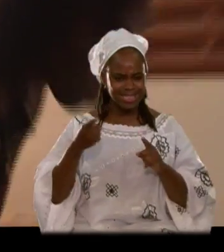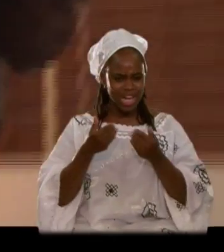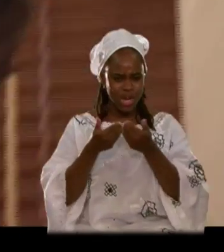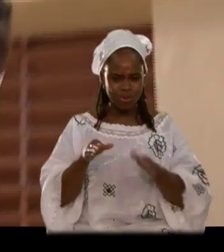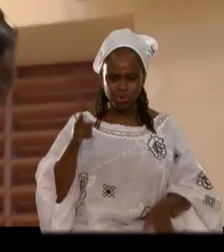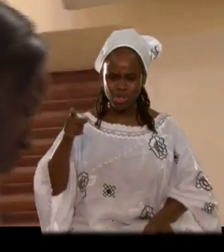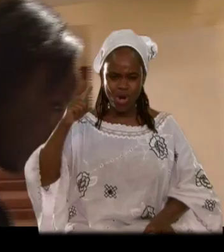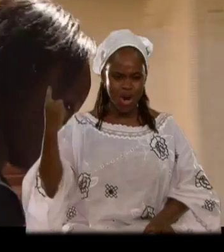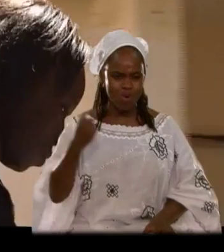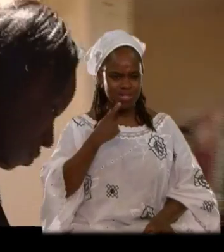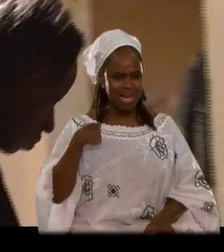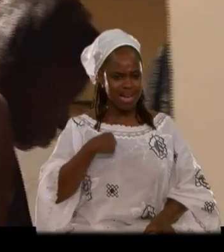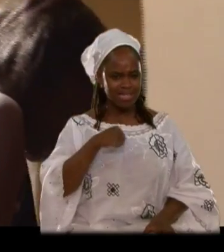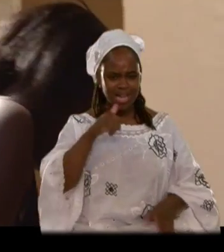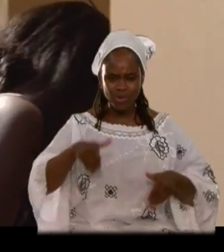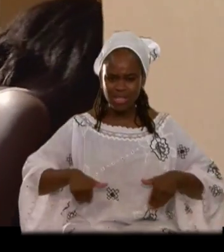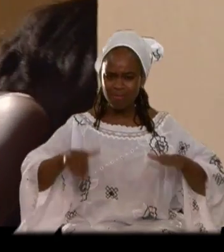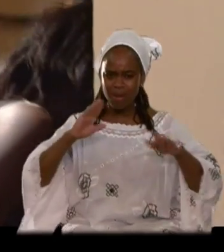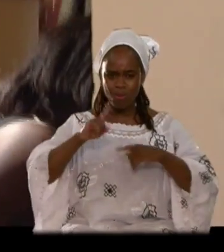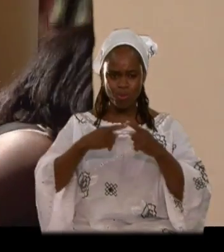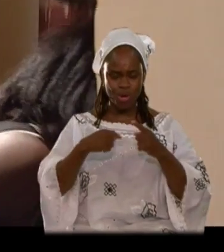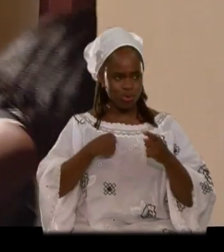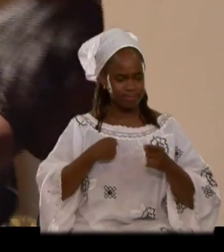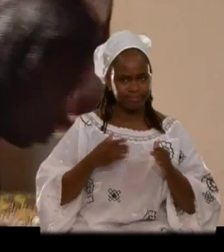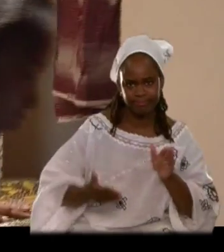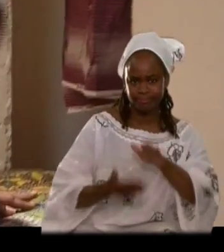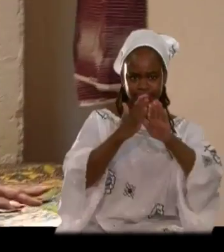She's always telling us not to give up when we encounter obstacles.